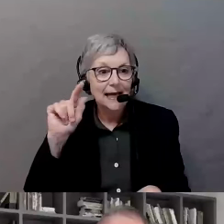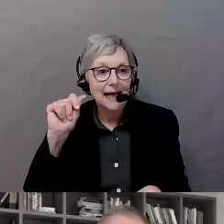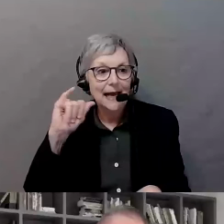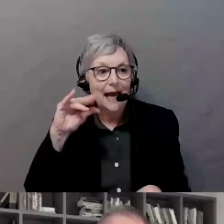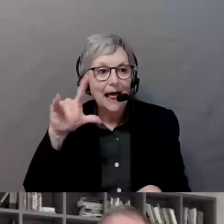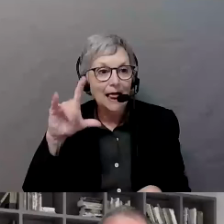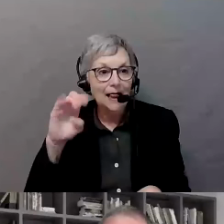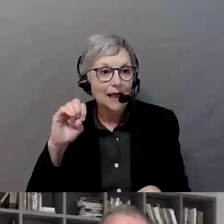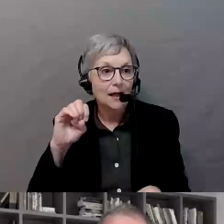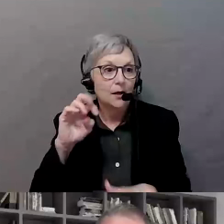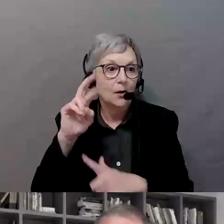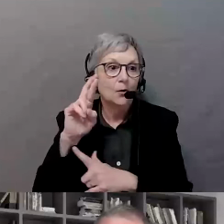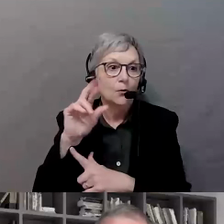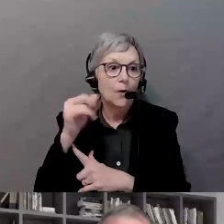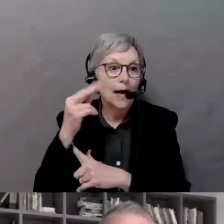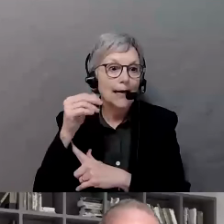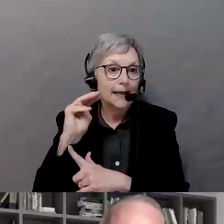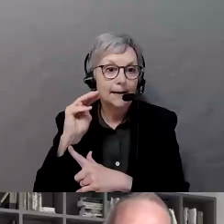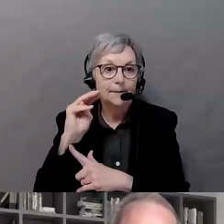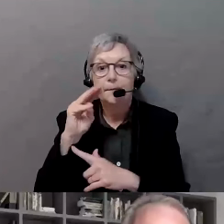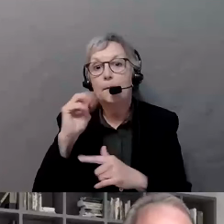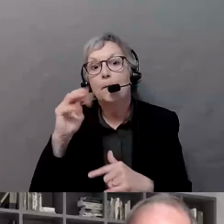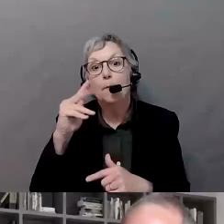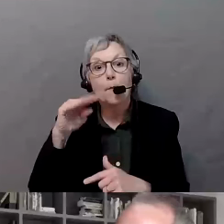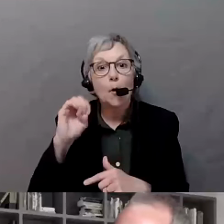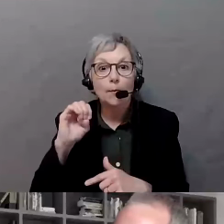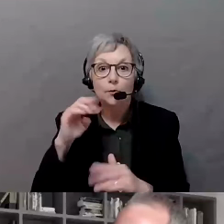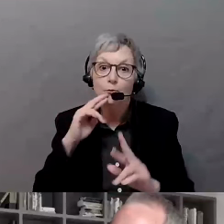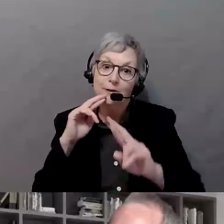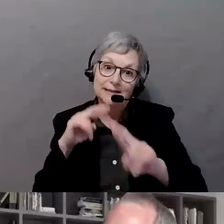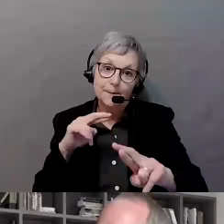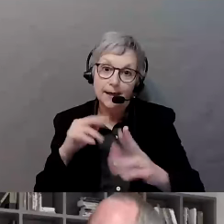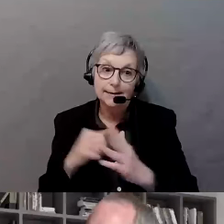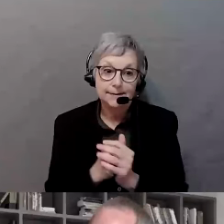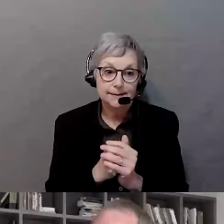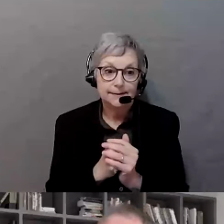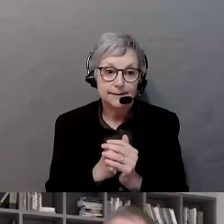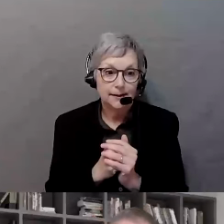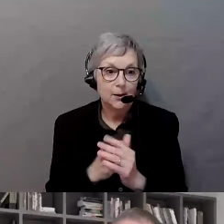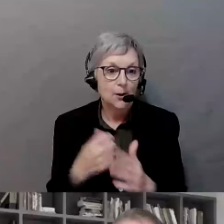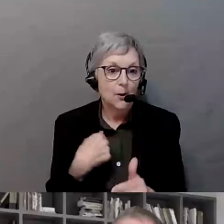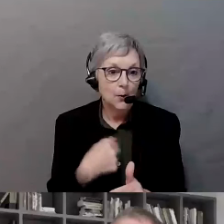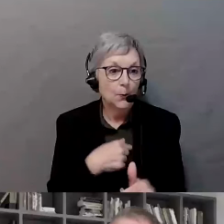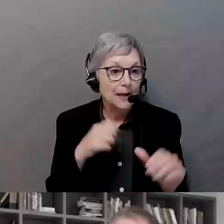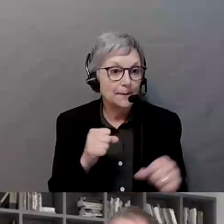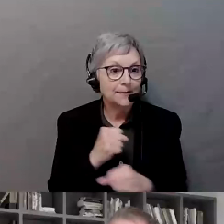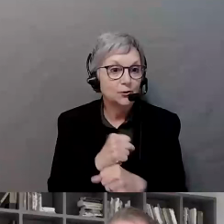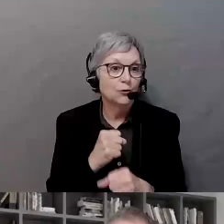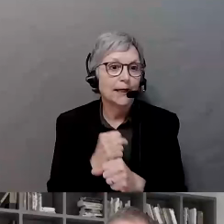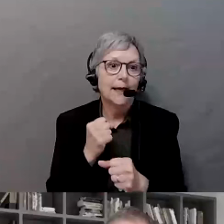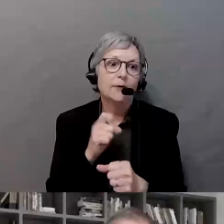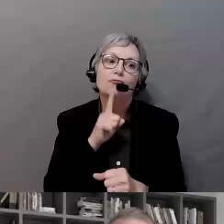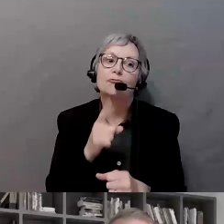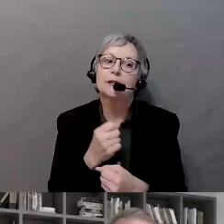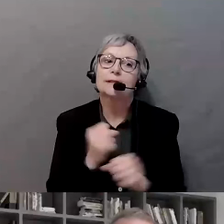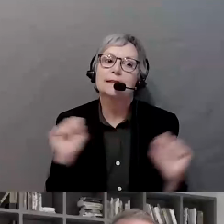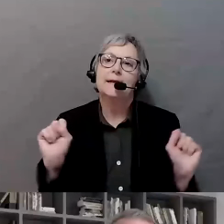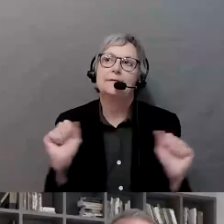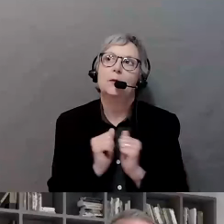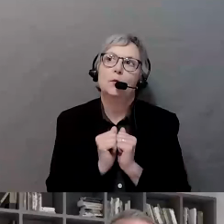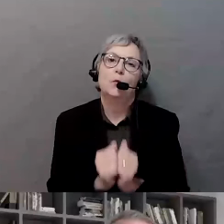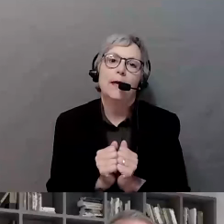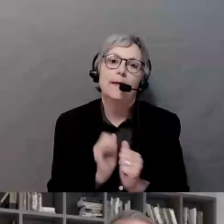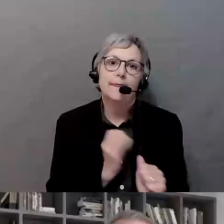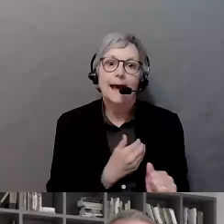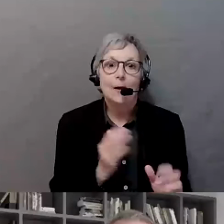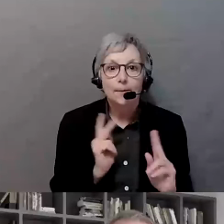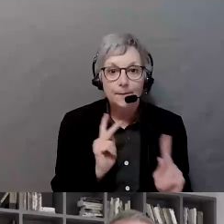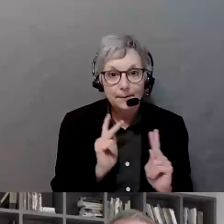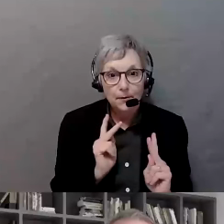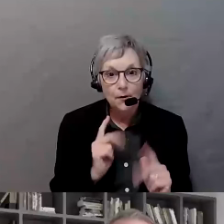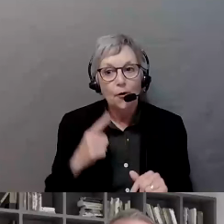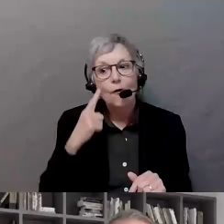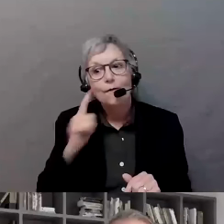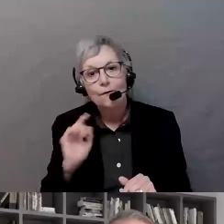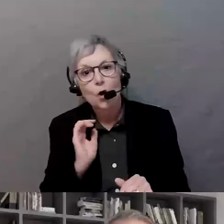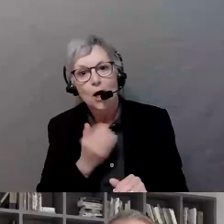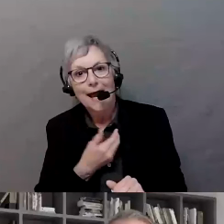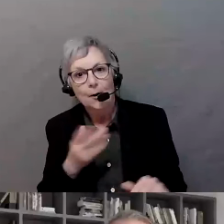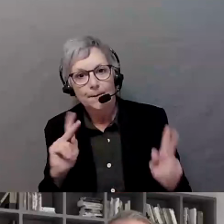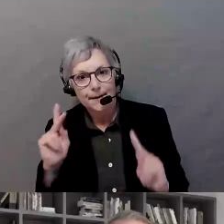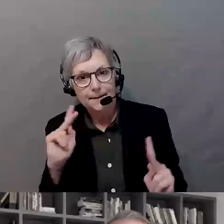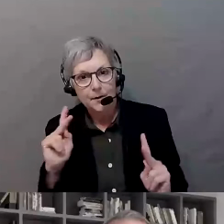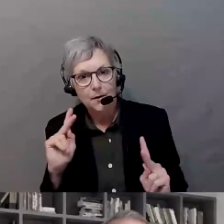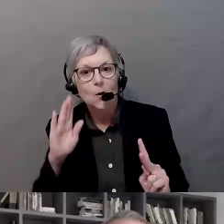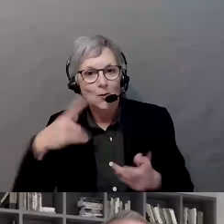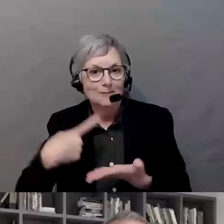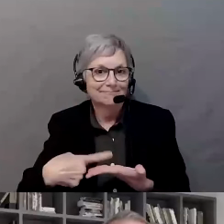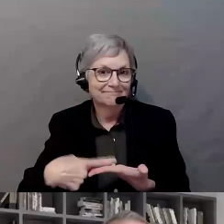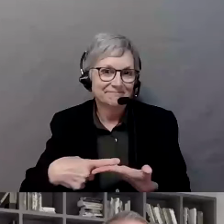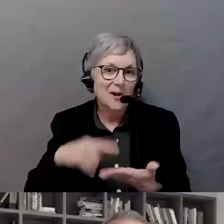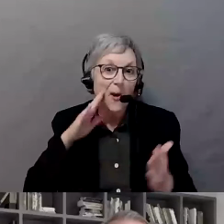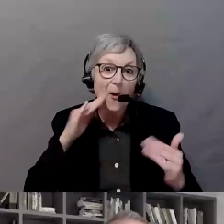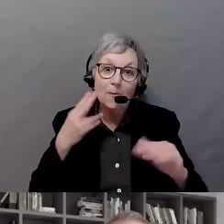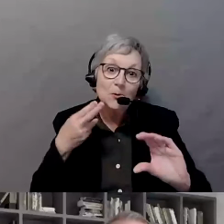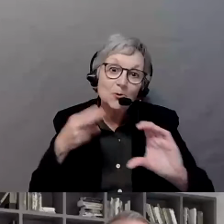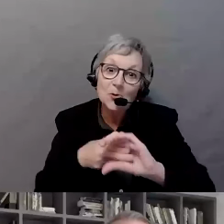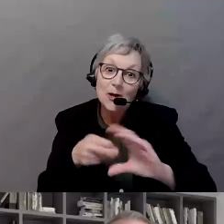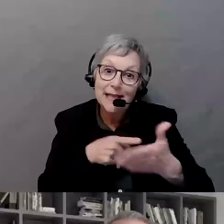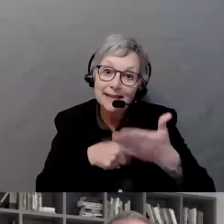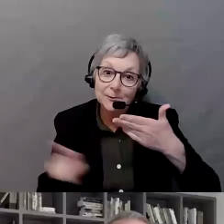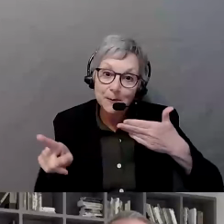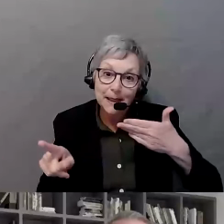CRISIS RESPONSE. WE HOPE THAT YOU JOIN US NEXT WEEK AND TRACK